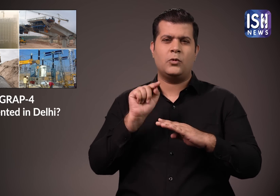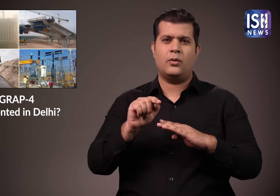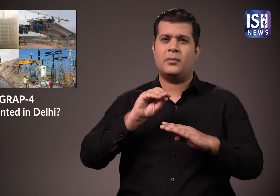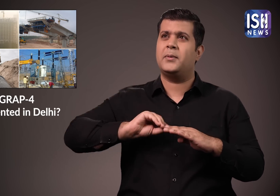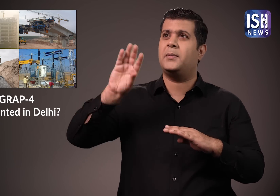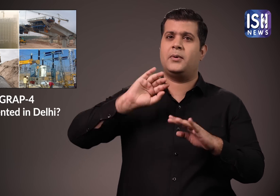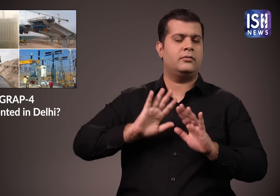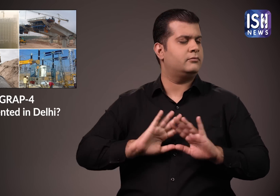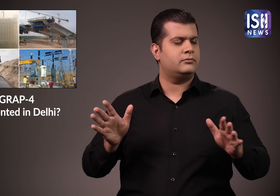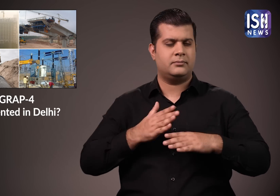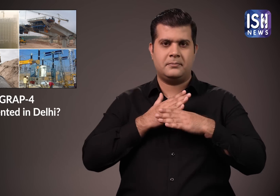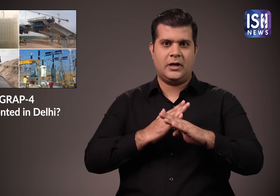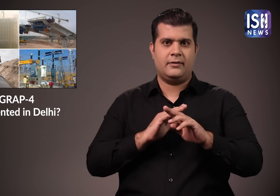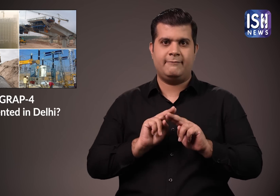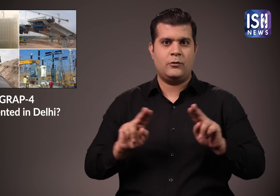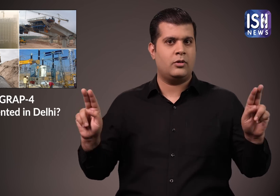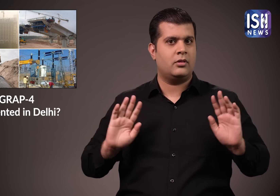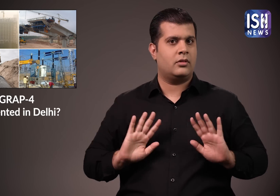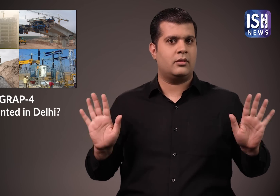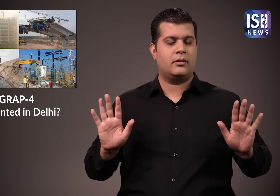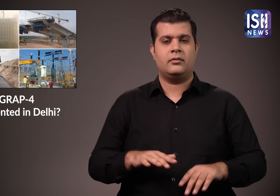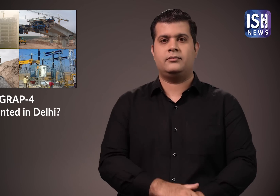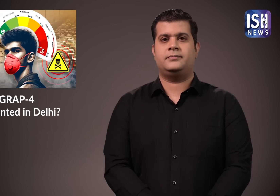This is to reduce pollution in the form of dust.